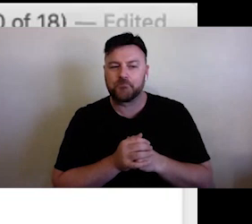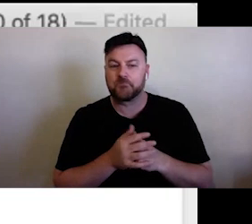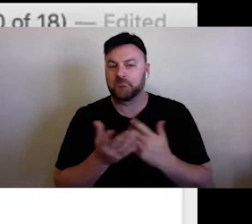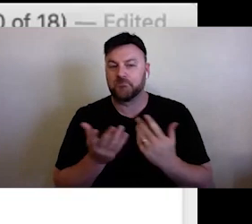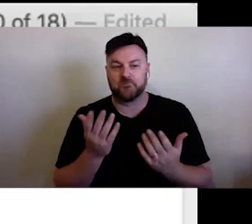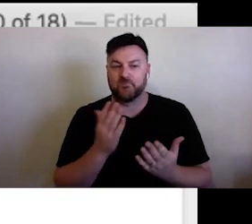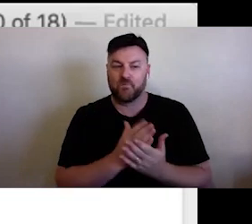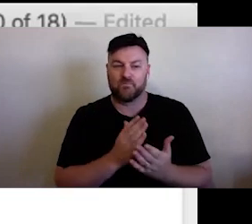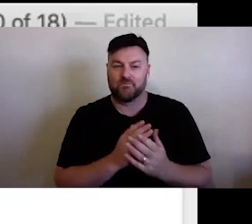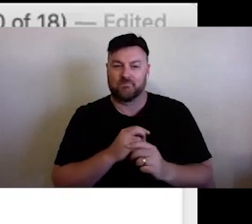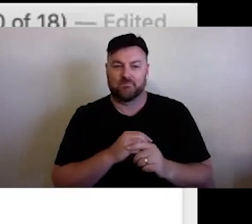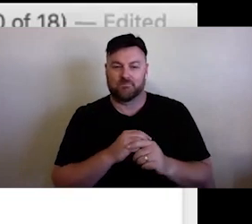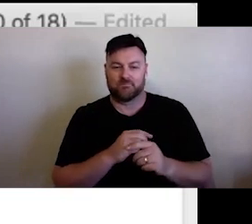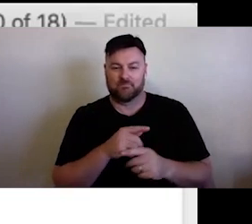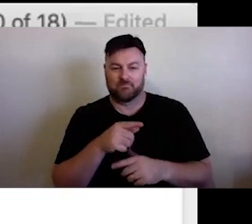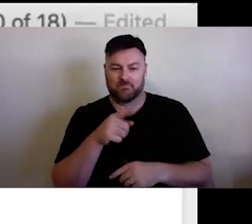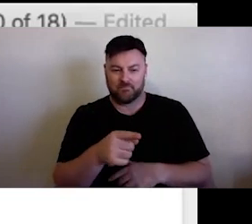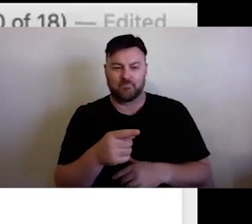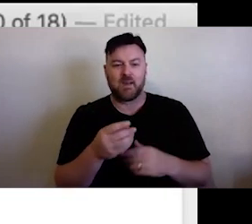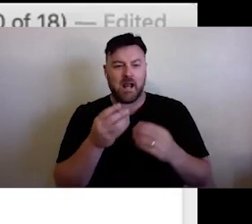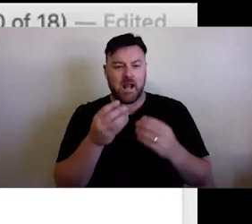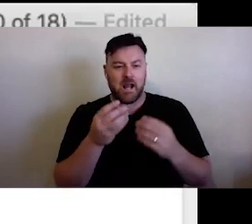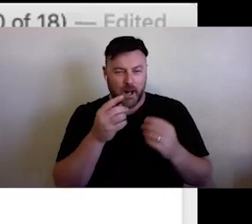that particular work. Maybe browsing to find a work that resonates with